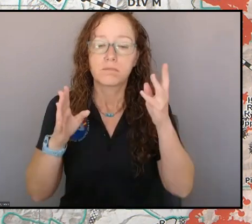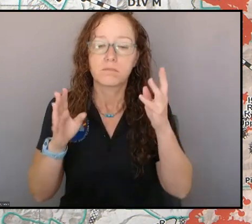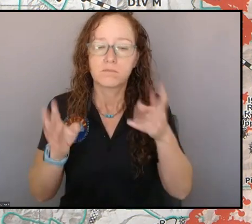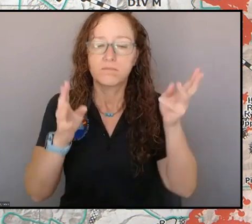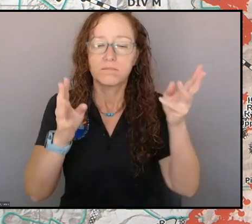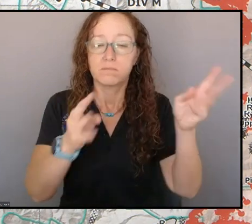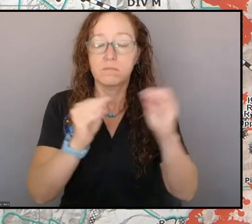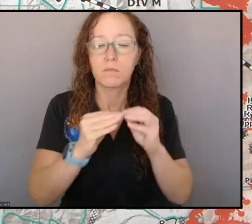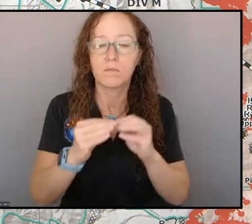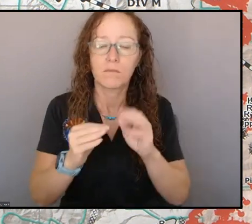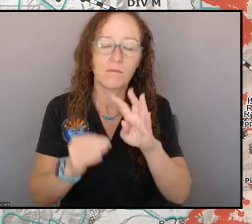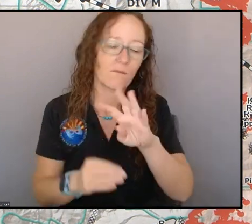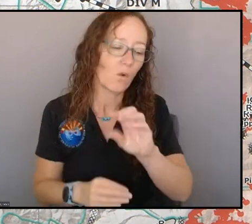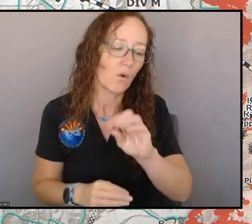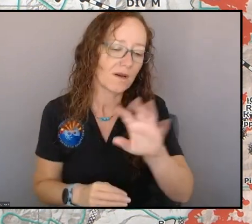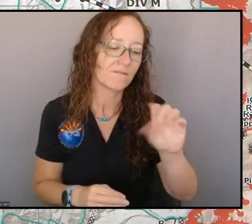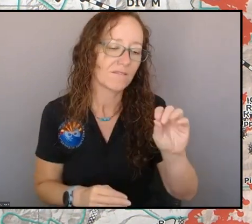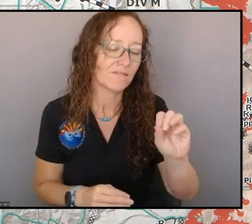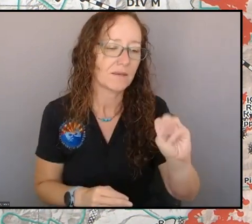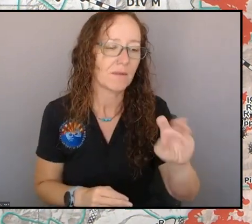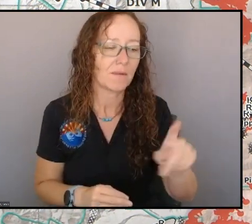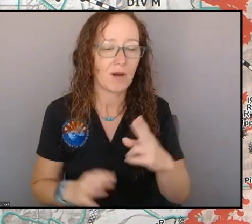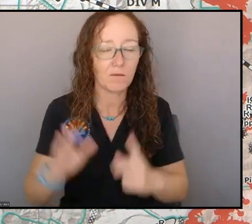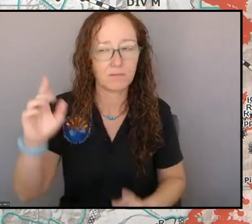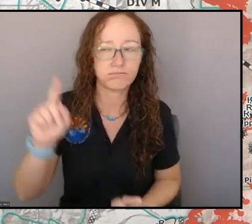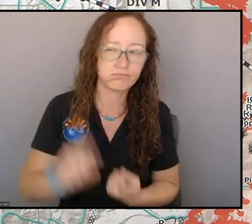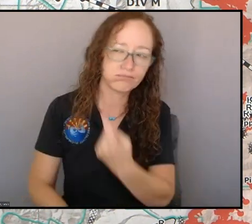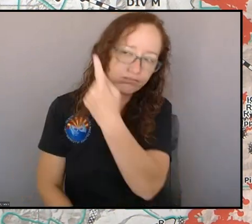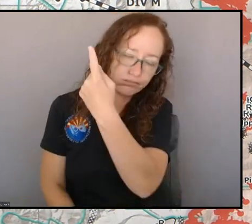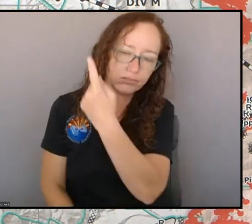that's a big range but it's big country out there. Lower